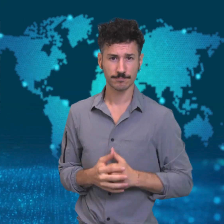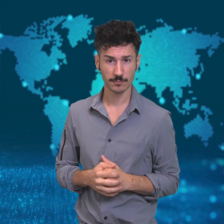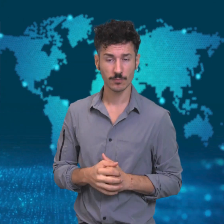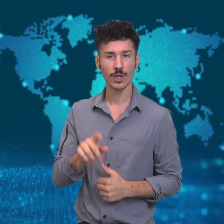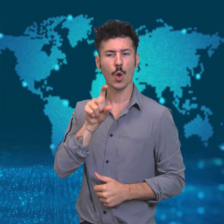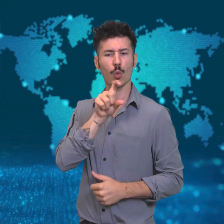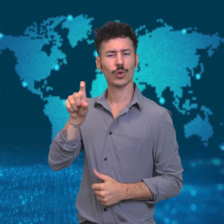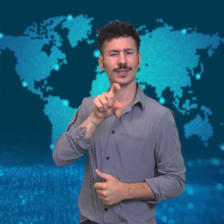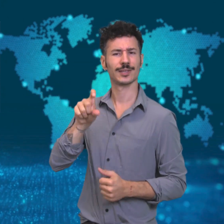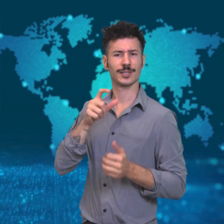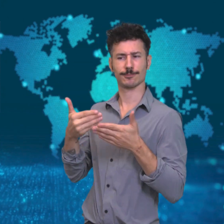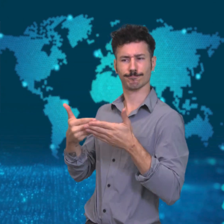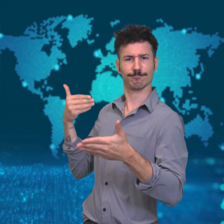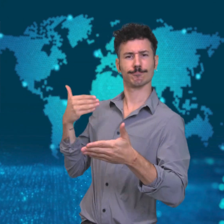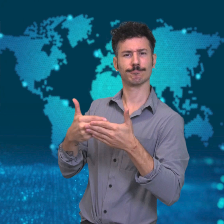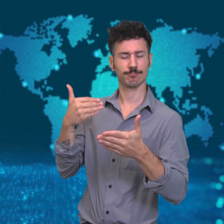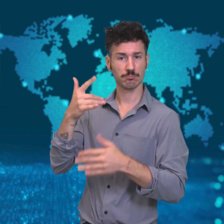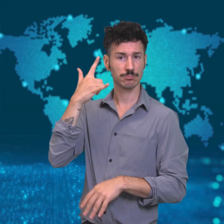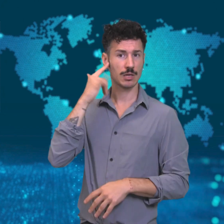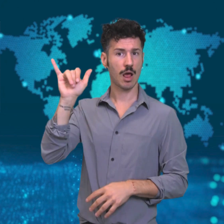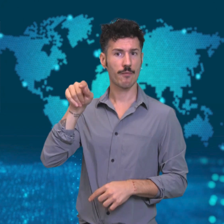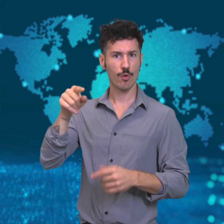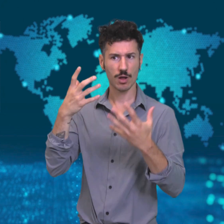Over the last several weeks,